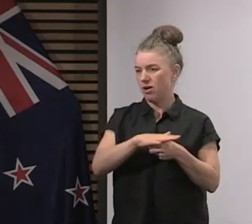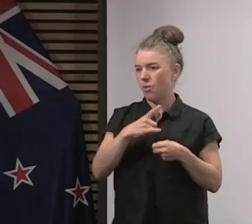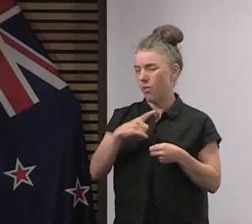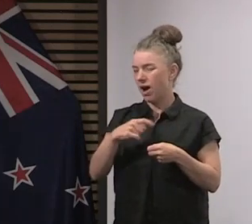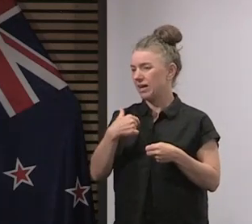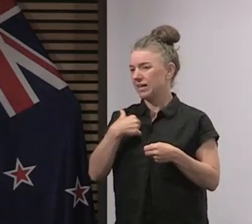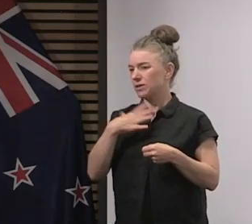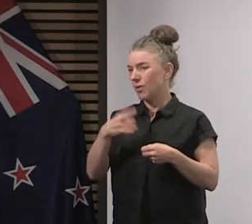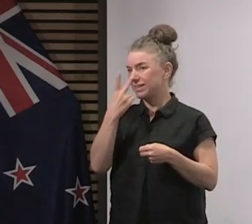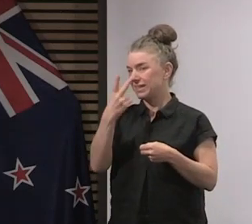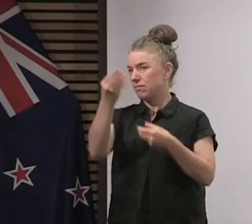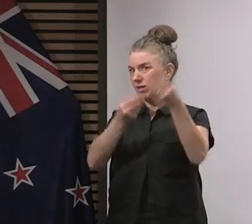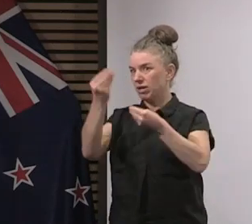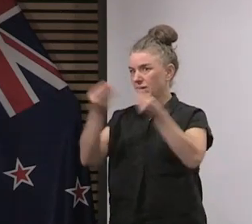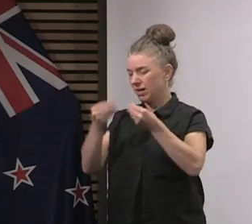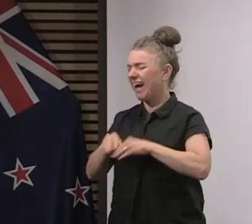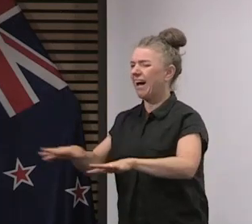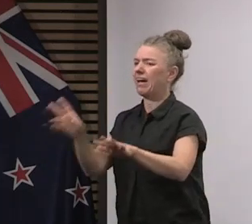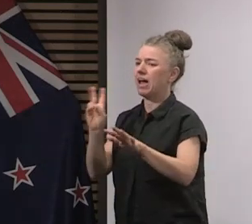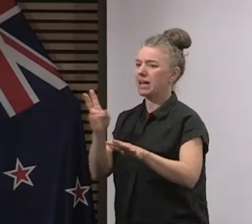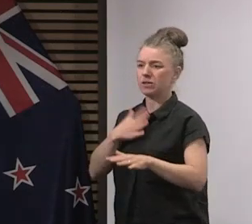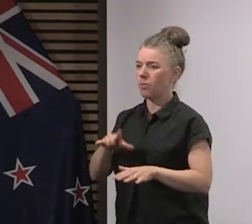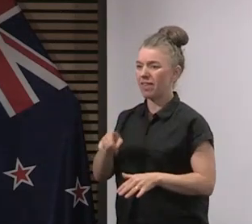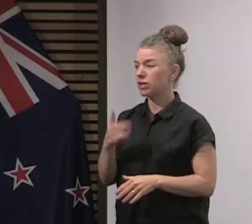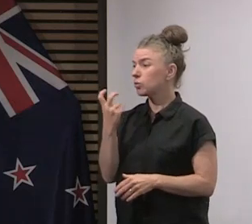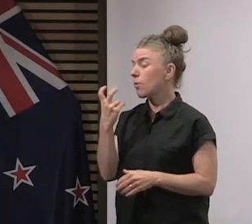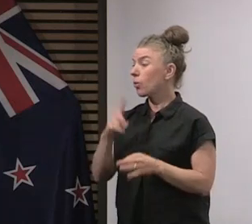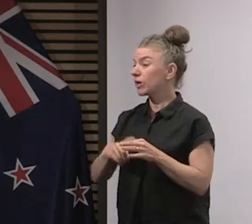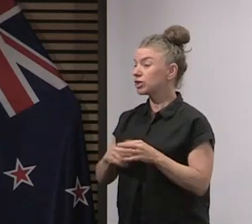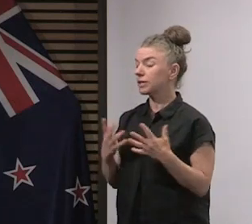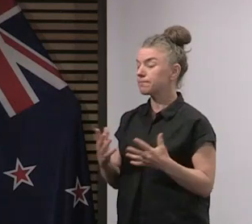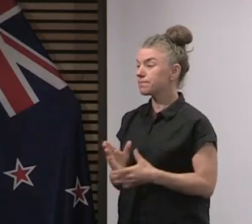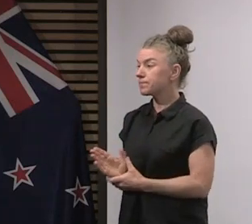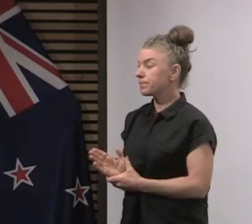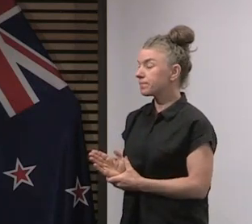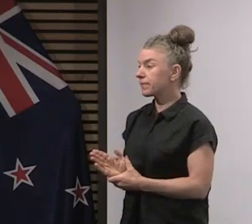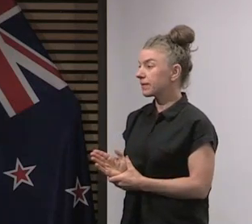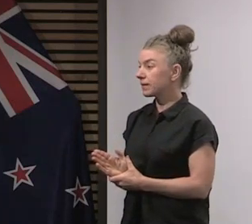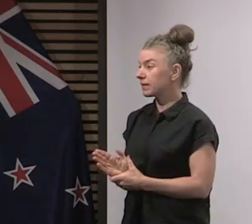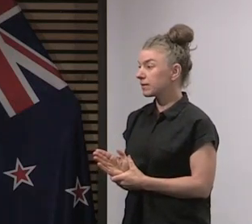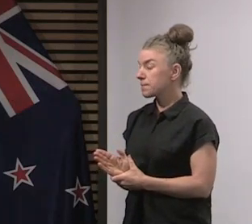happens at the border we need to make sure it is very carefully managed and controlled so we don't see an